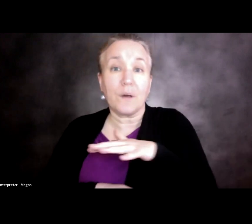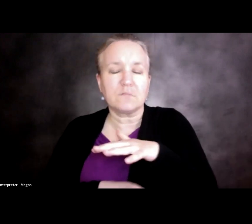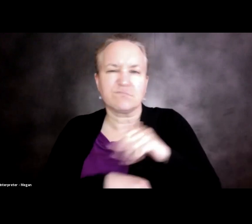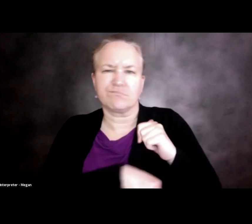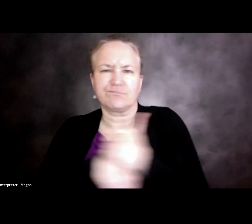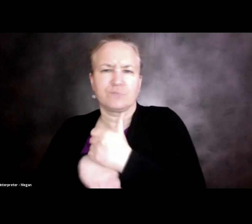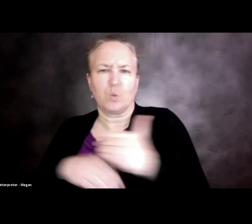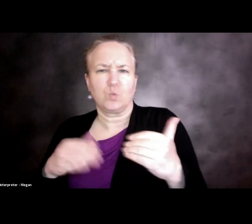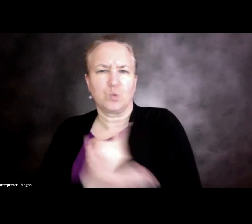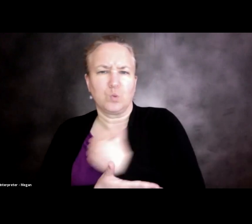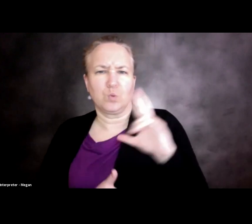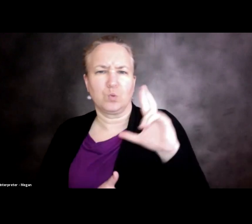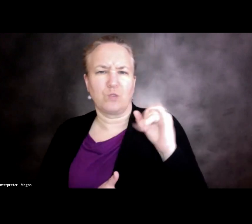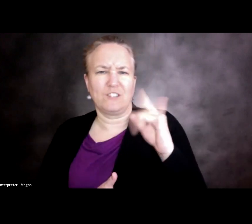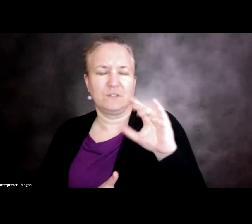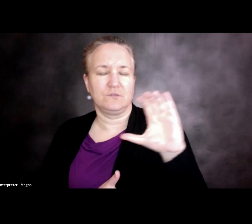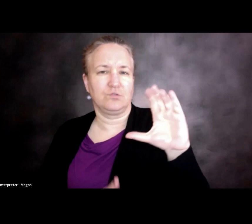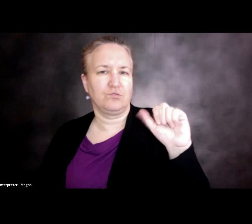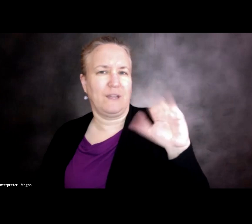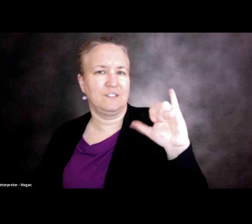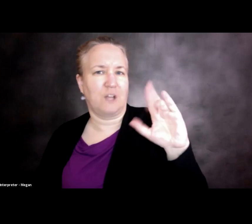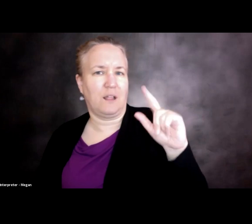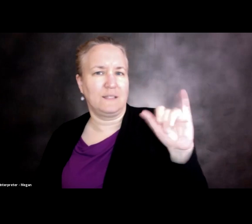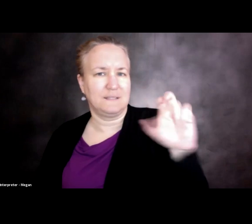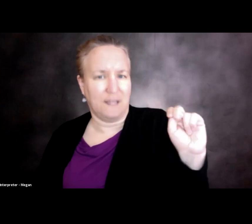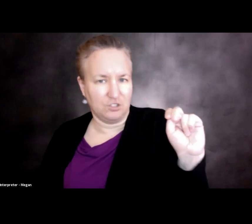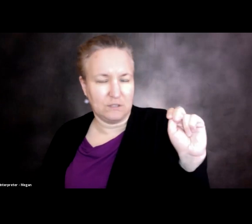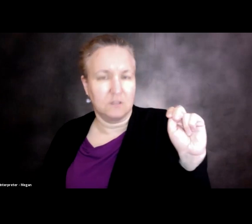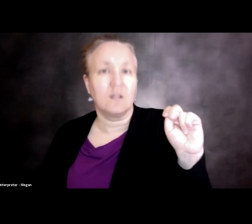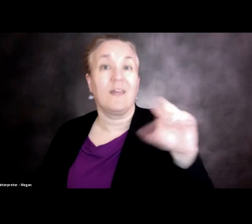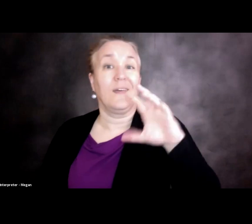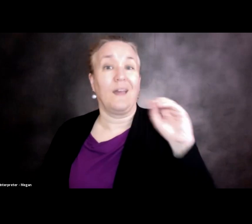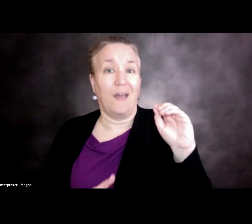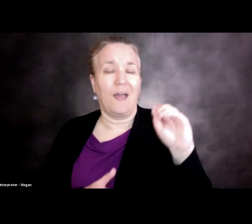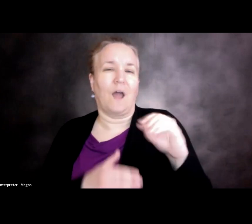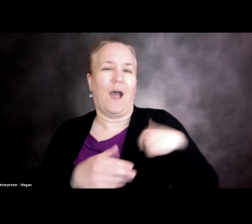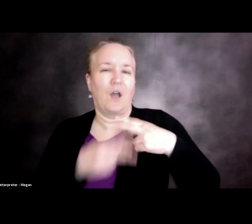of racialization and also of what I'd call youthing.